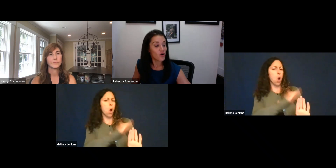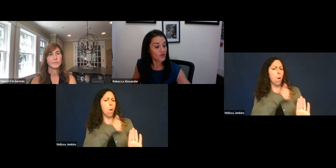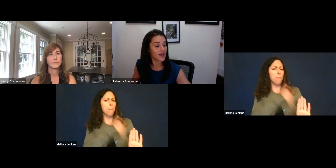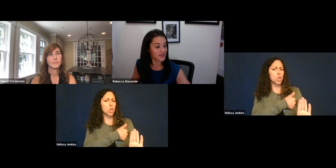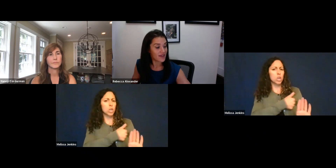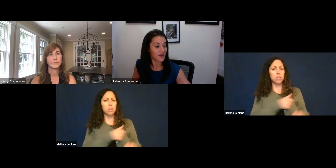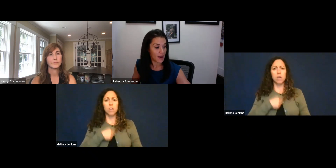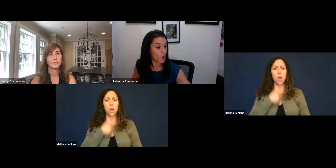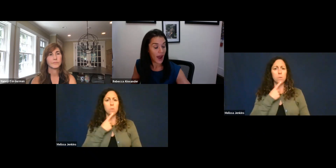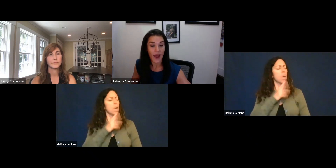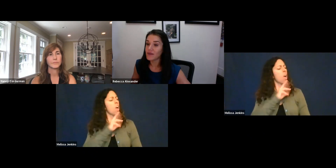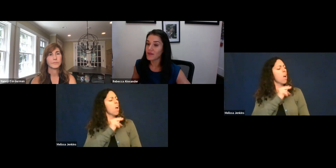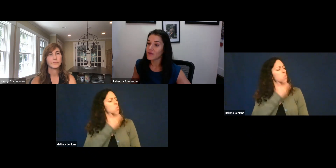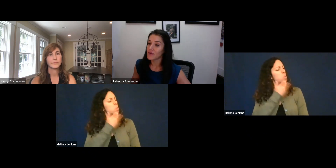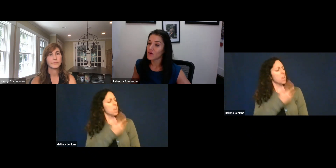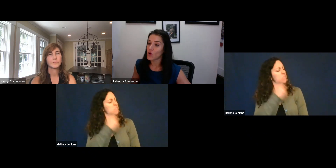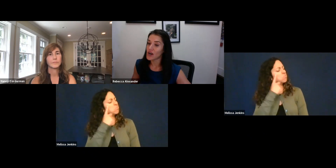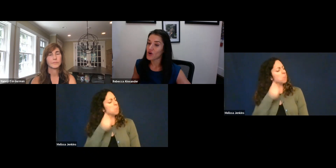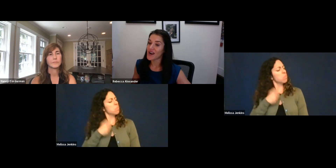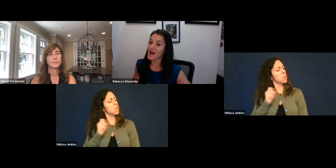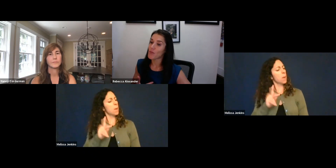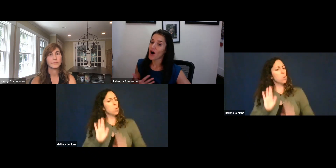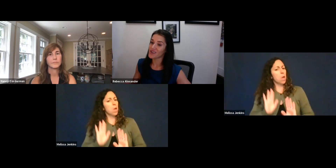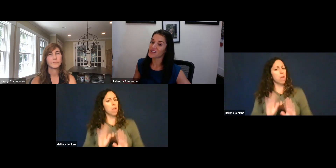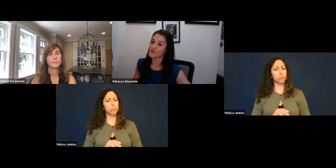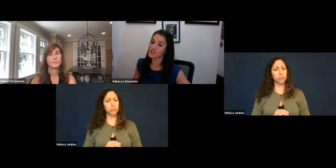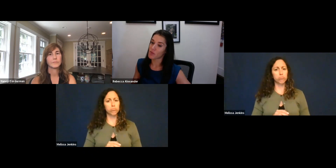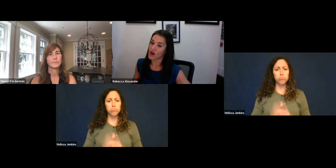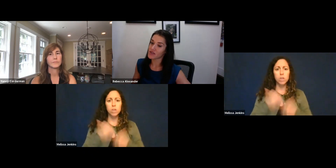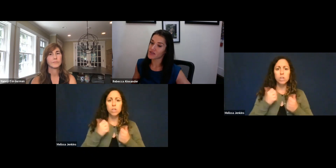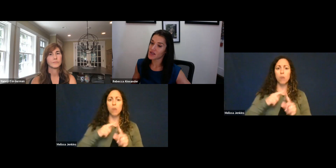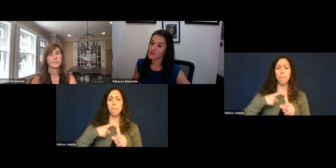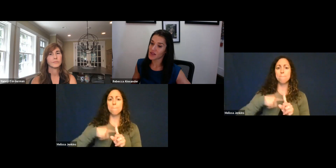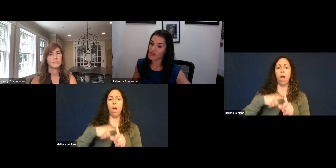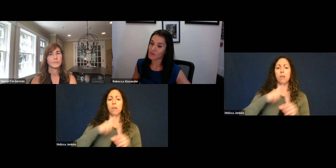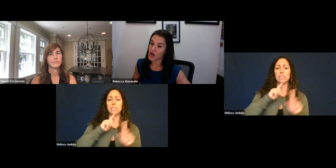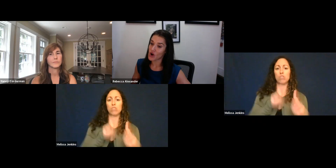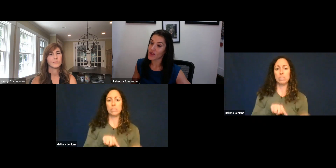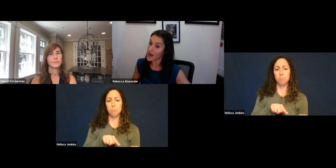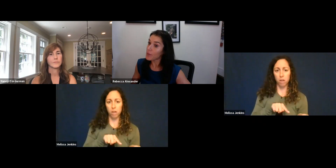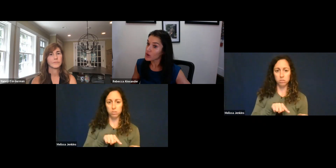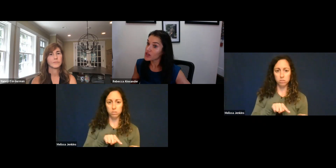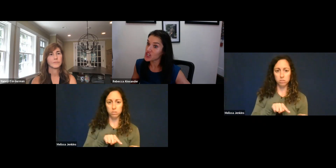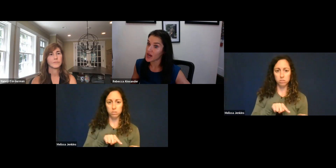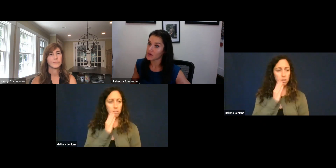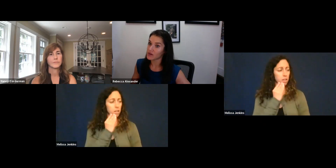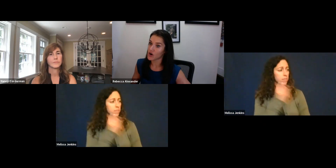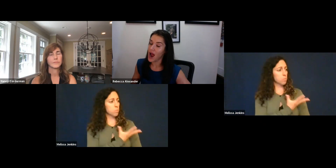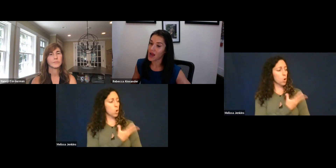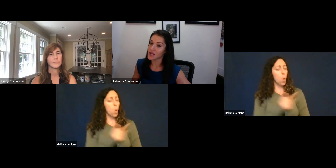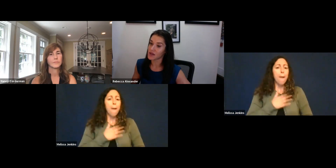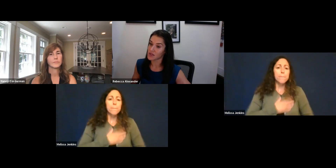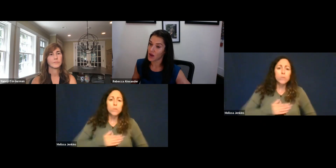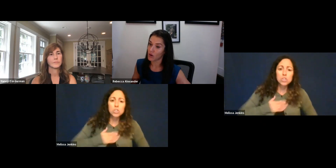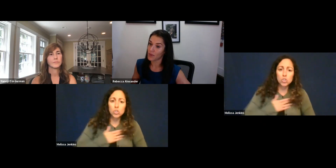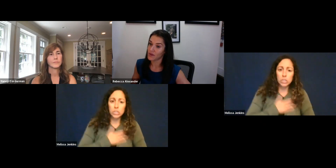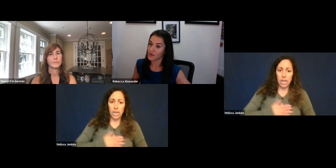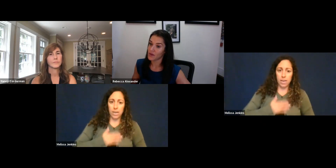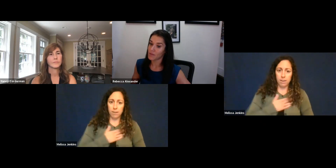no thanks, I think I'm OK. Or I try to have a positive response to let them know that I appreciate their asking to help.